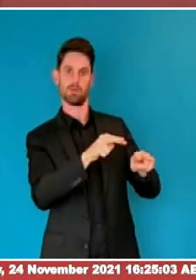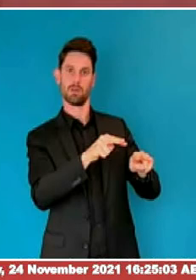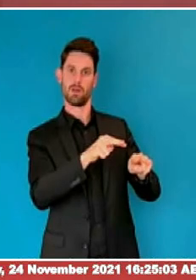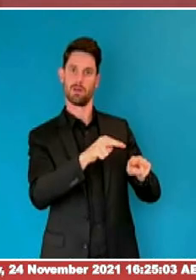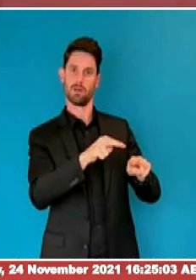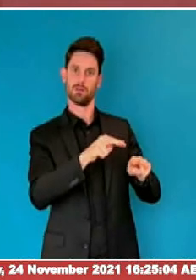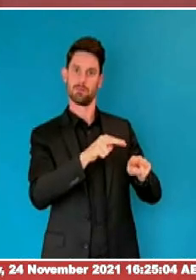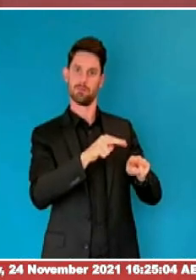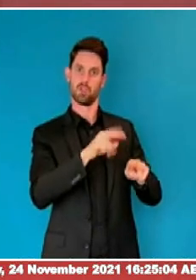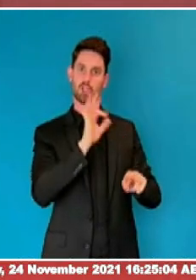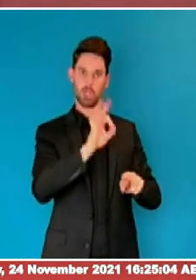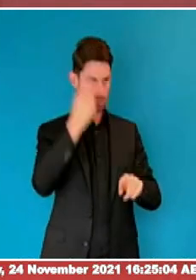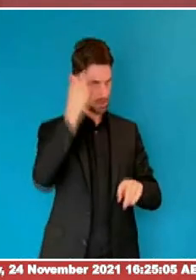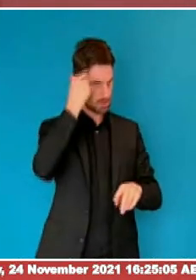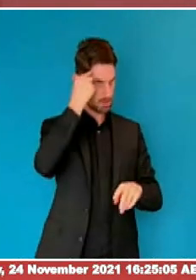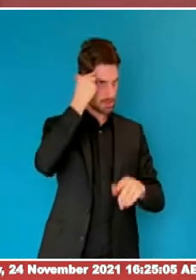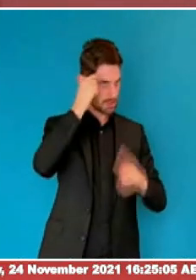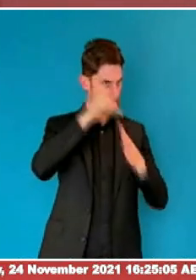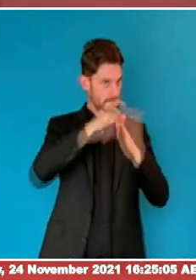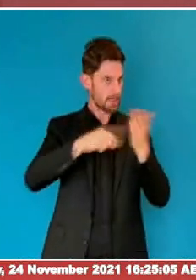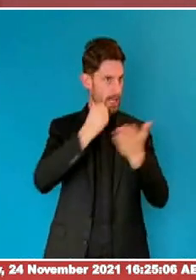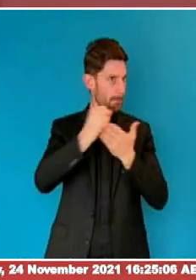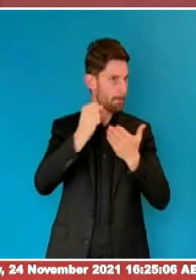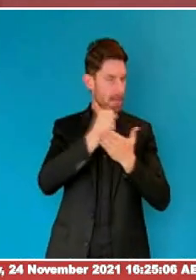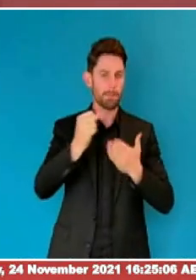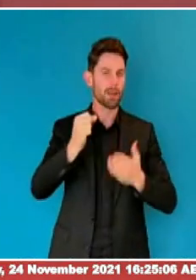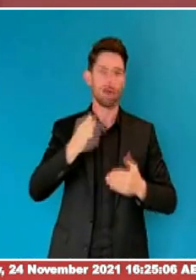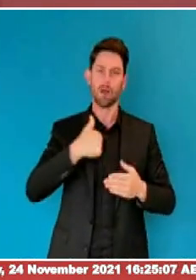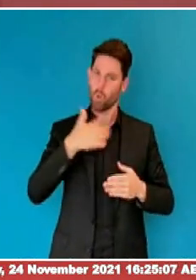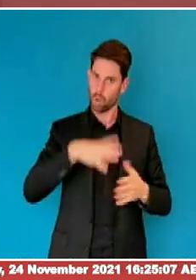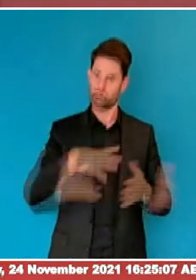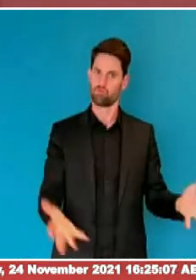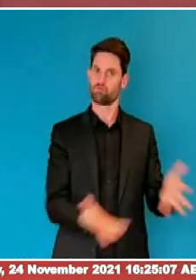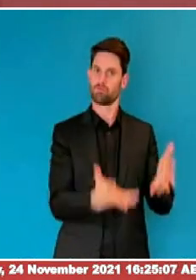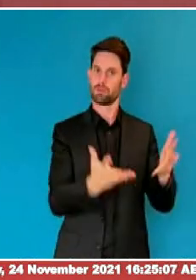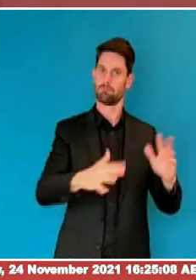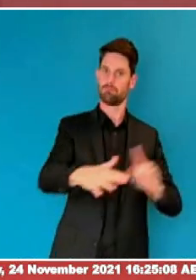absolute advantage of people in the workforce. Thank you.